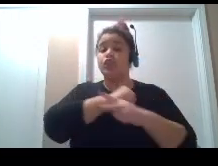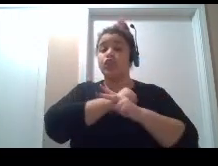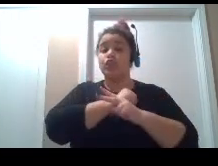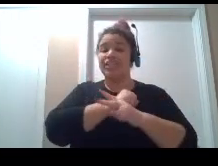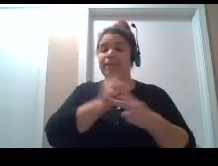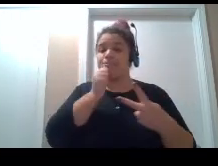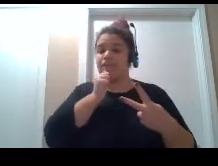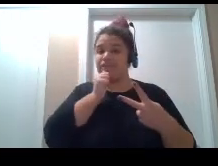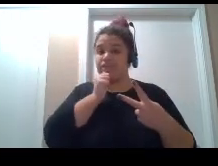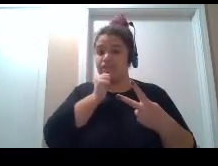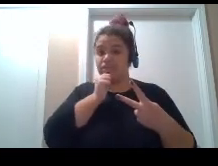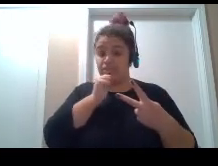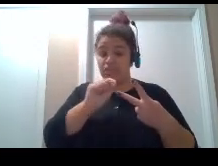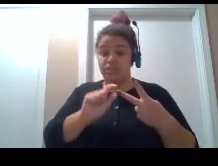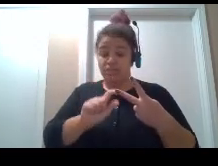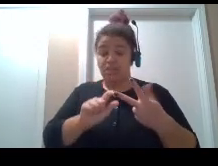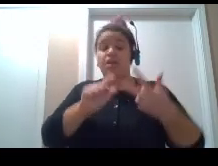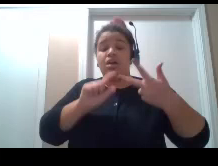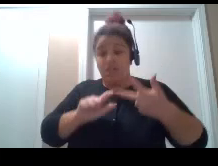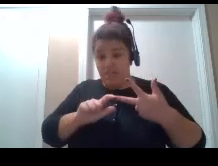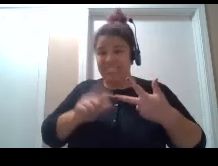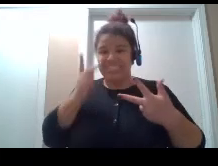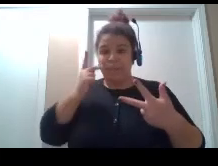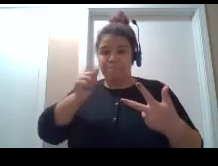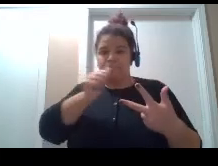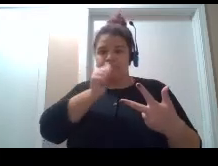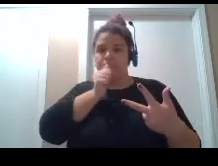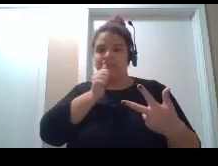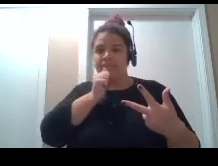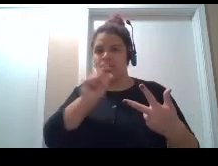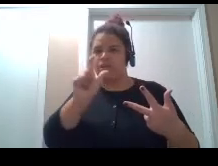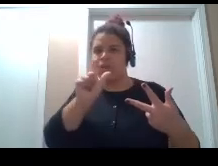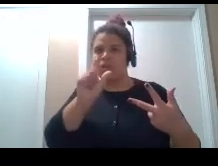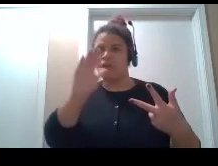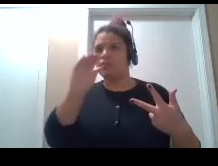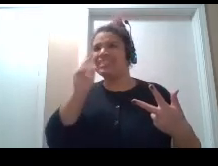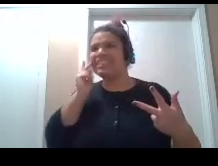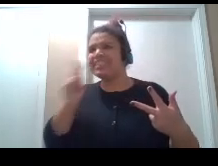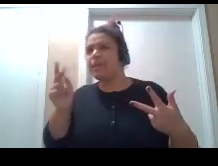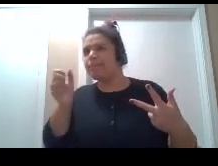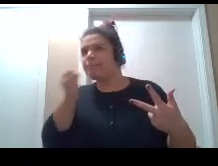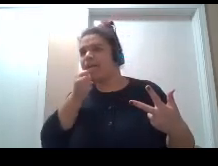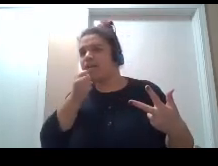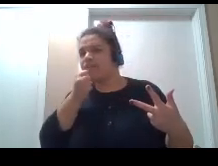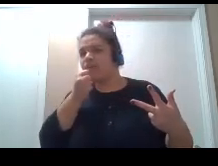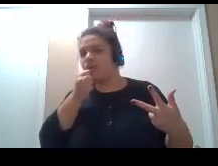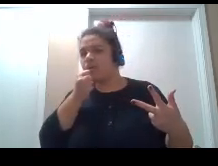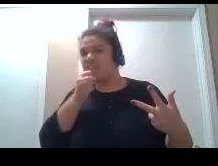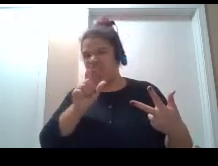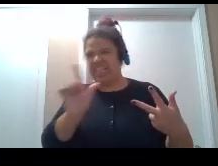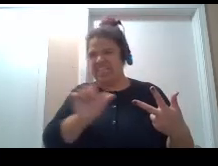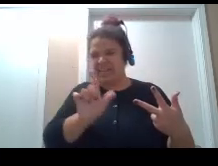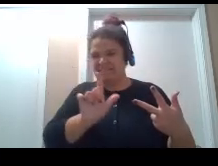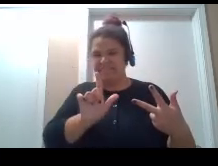Third, under privacy, choose the microphone on the left. And fourth, make sure Microsoft